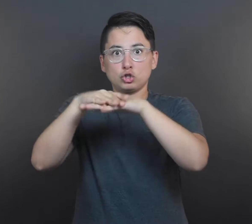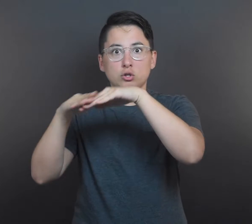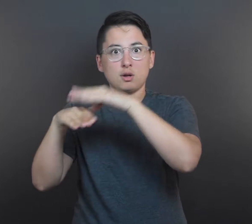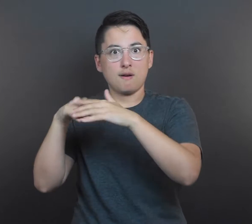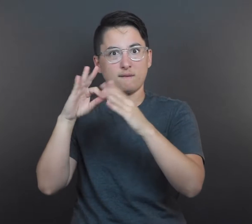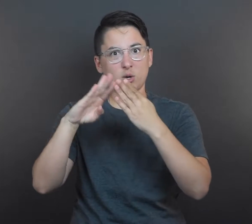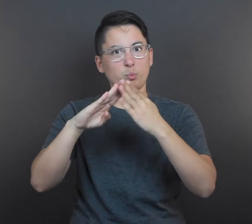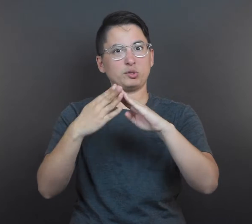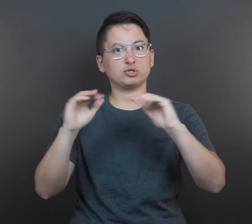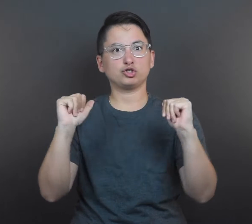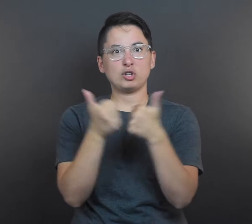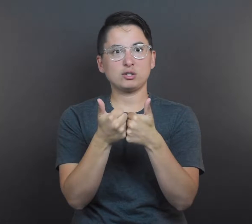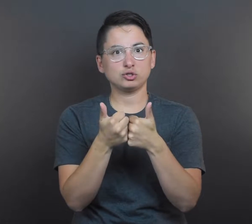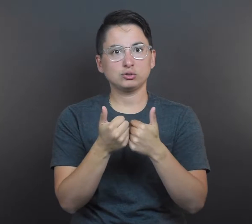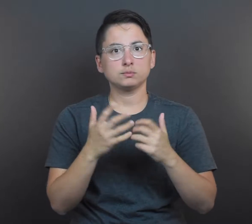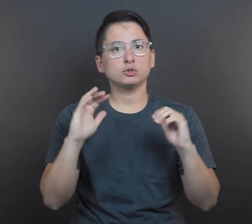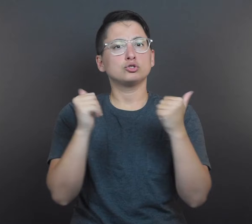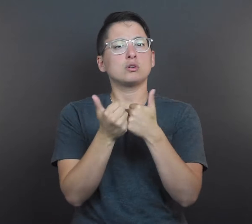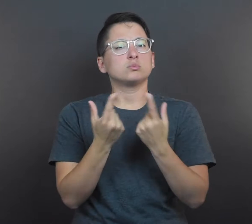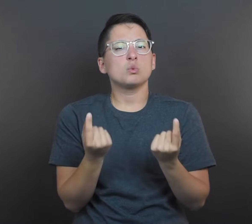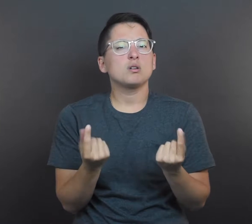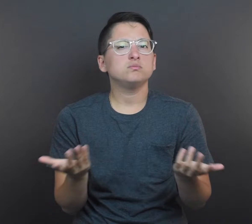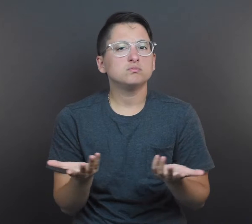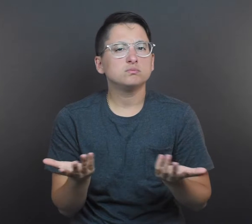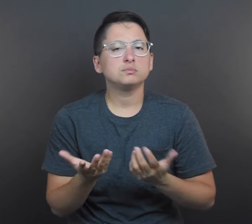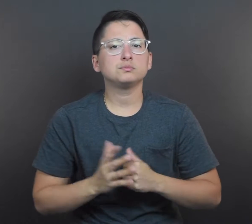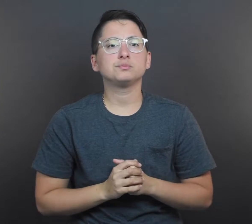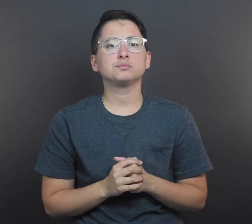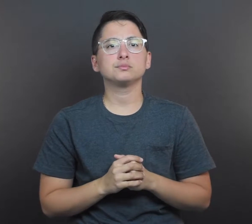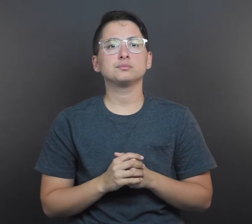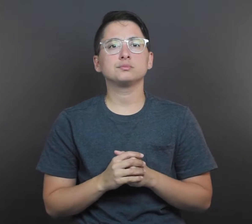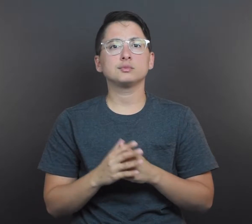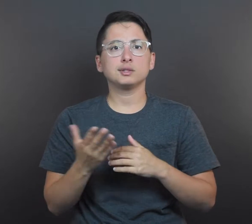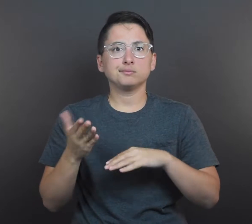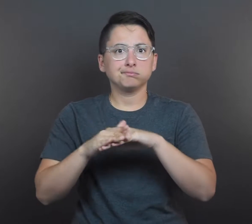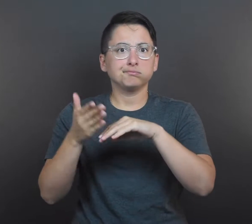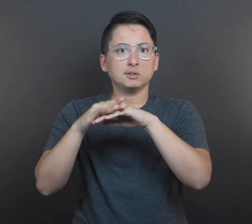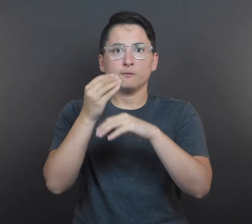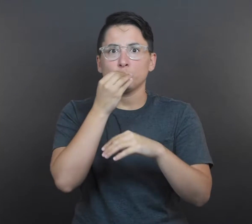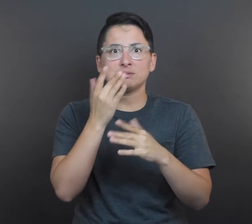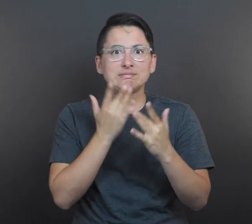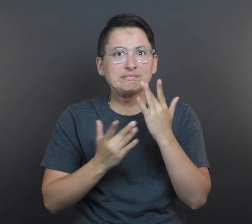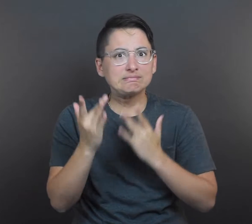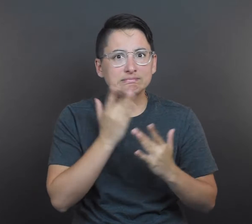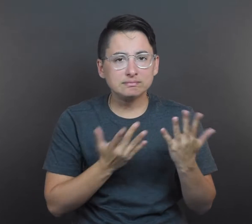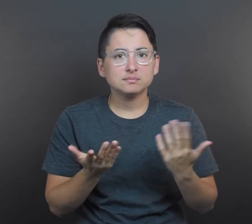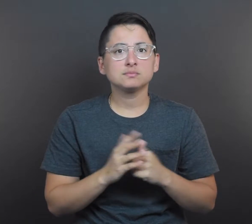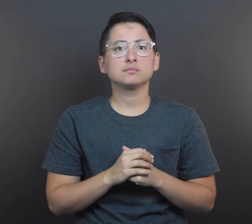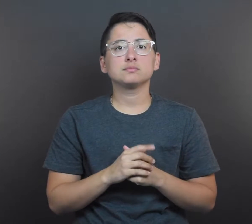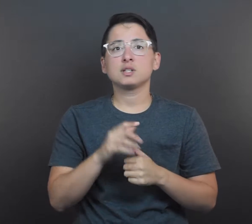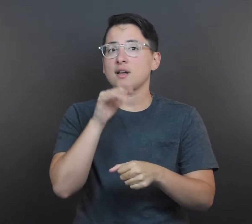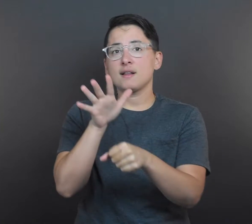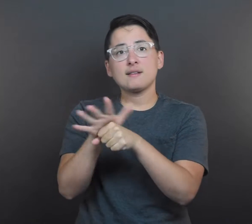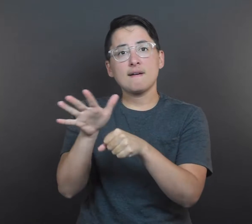inadequate shelter, sexual violence, mental health, and access to testing and vaccinations.